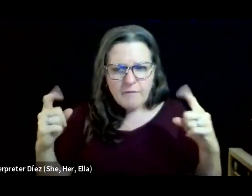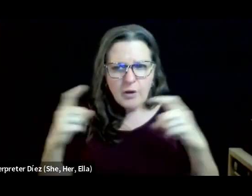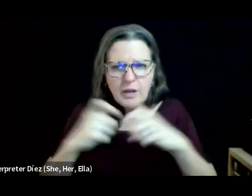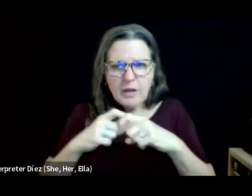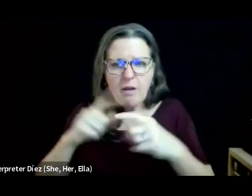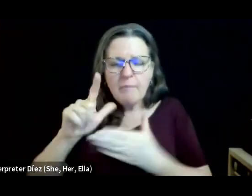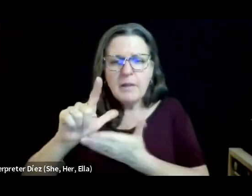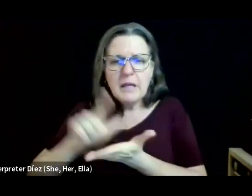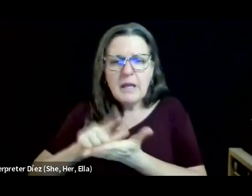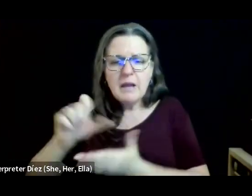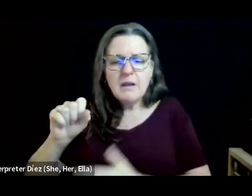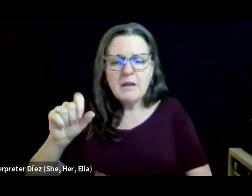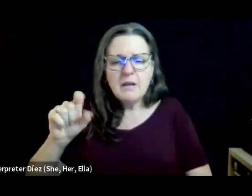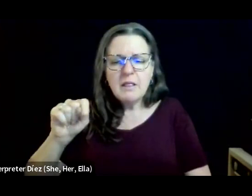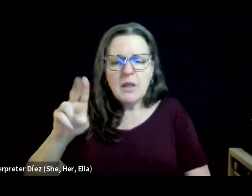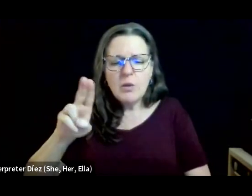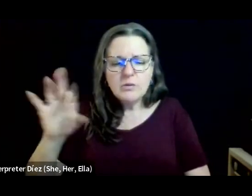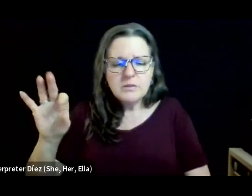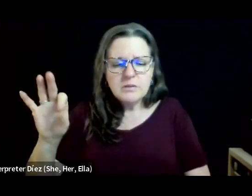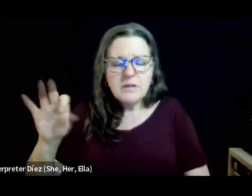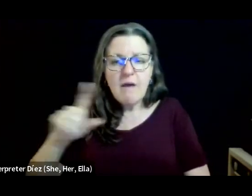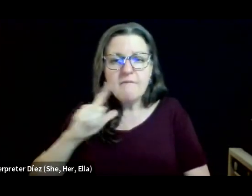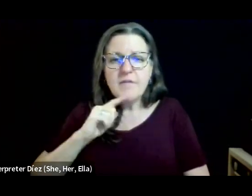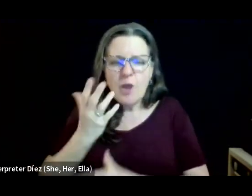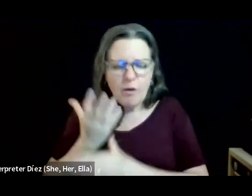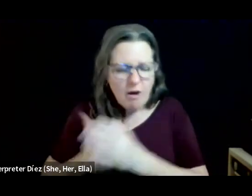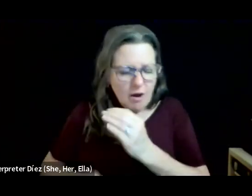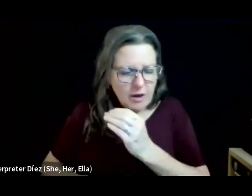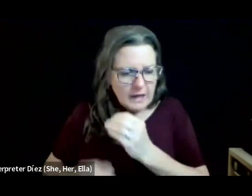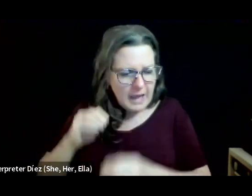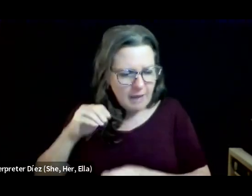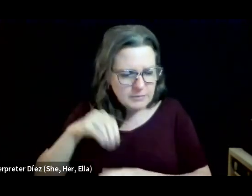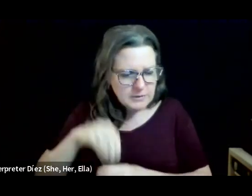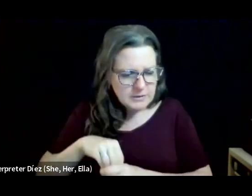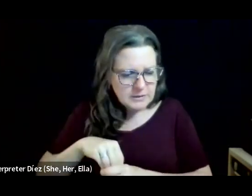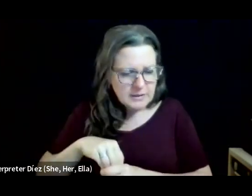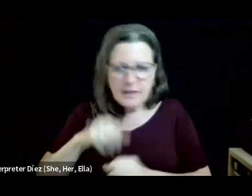There are gaps in the papers. They're not filled out.